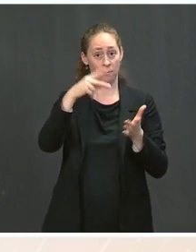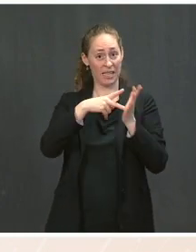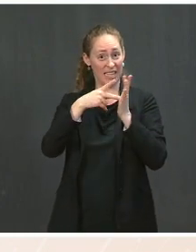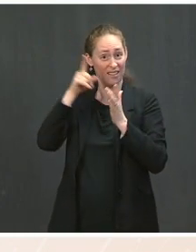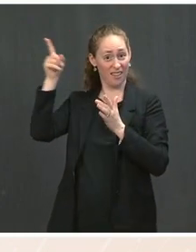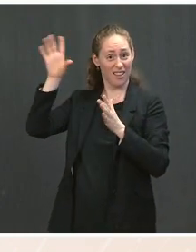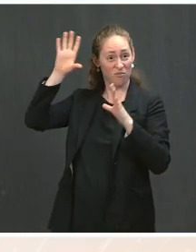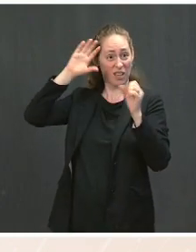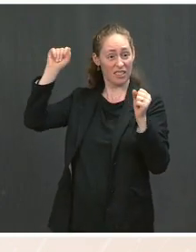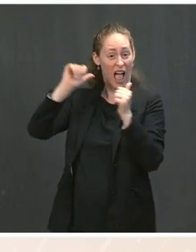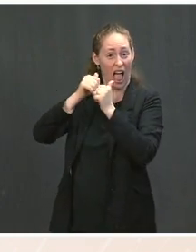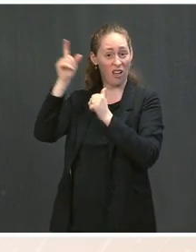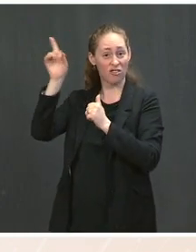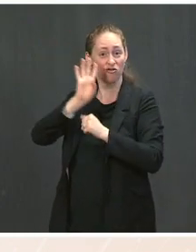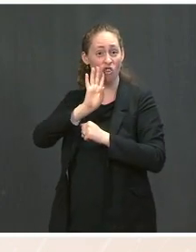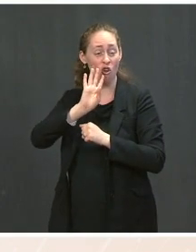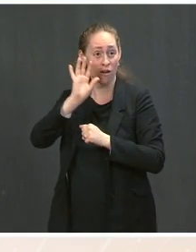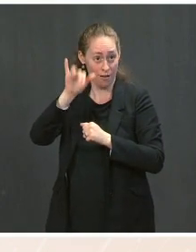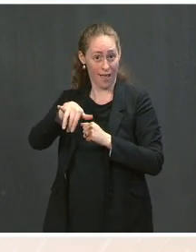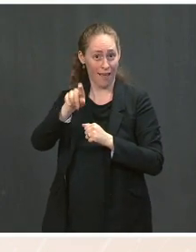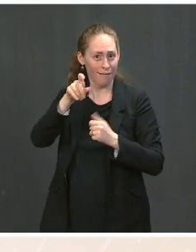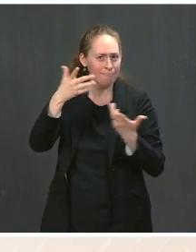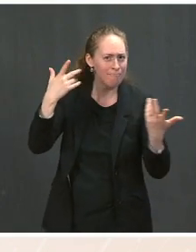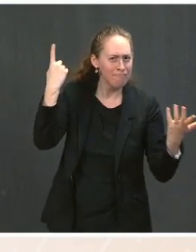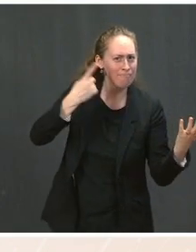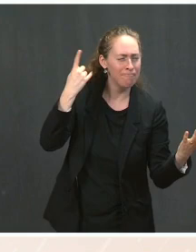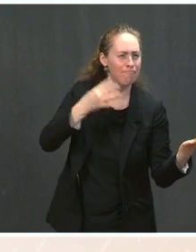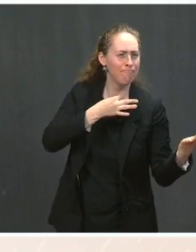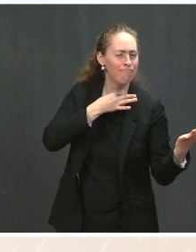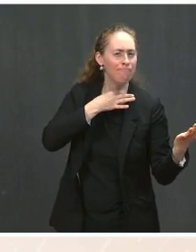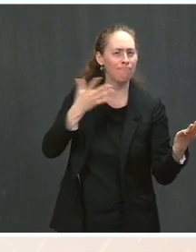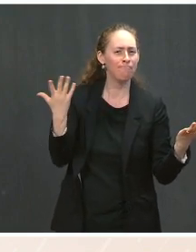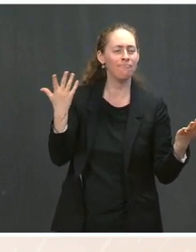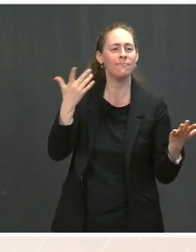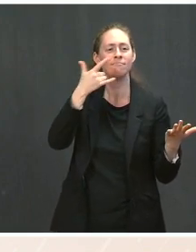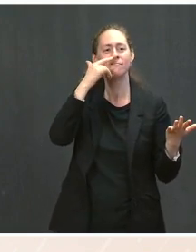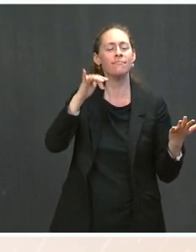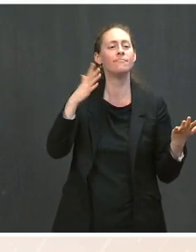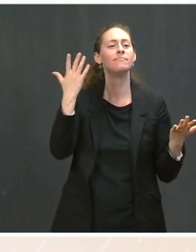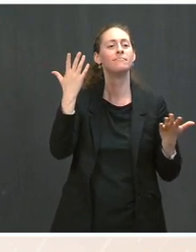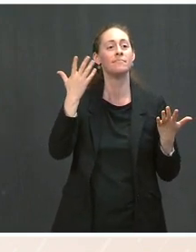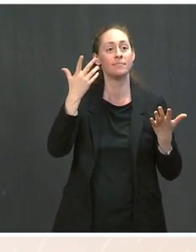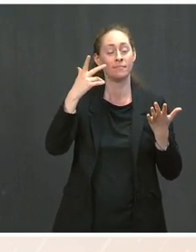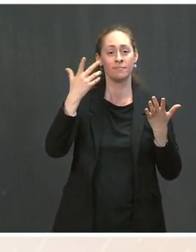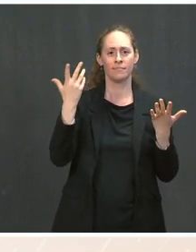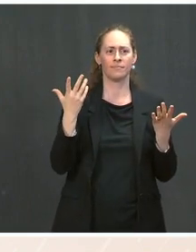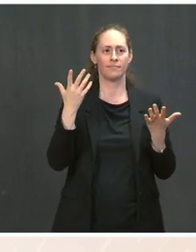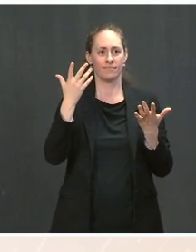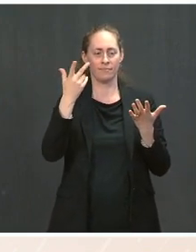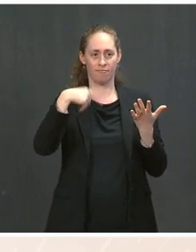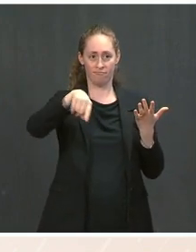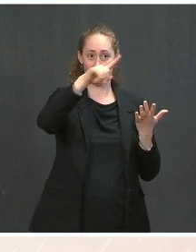The Press: But people -- you -- people in the administration were on the call listening to his reaction. Ms. Psaki: Yeah. The Press: How -- the two men talked to each other